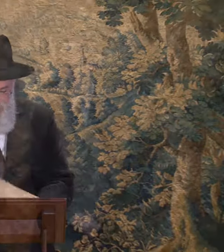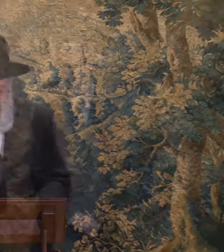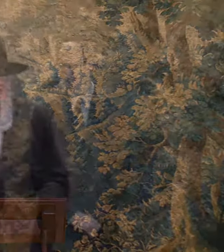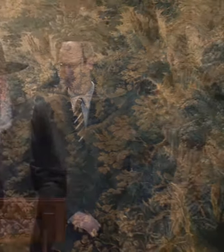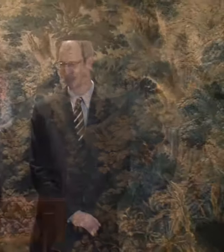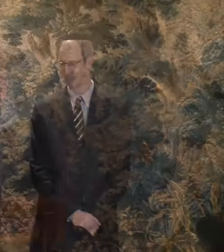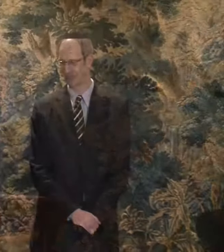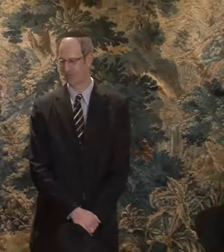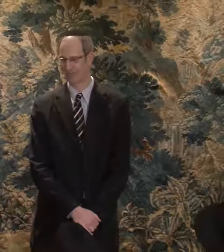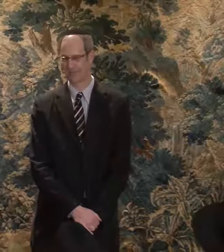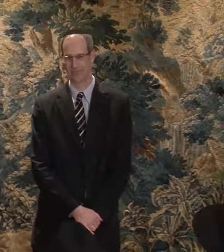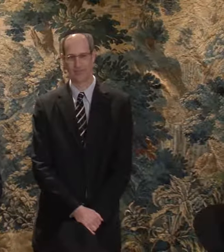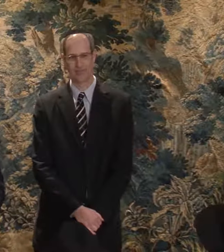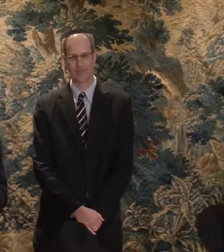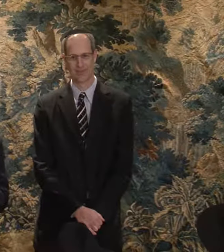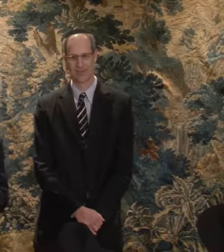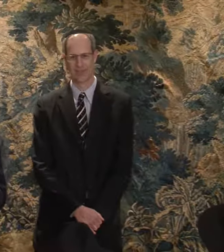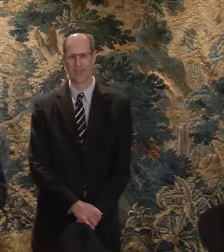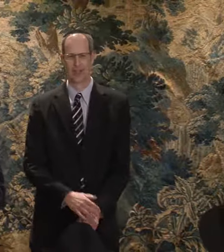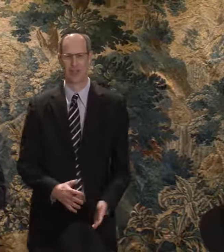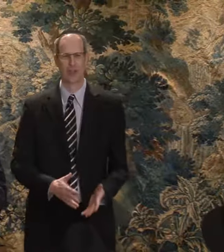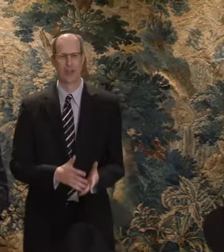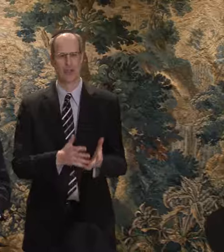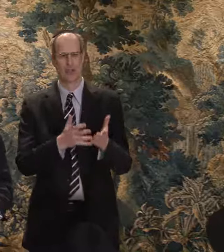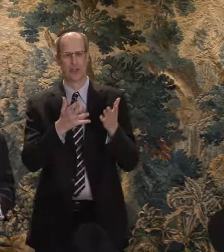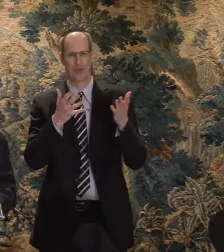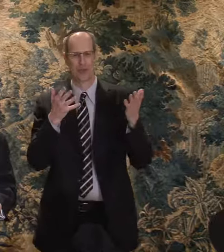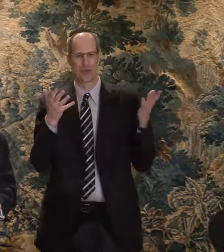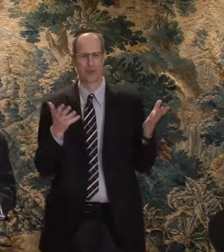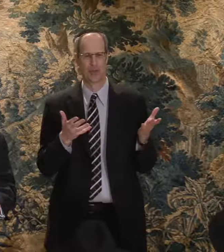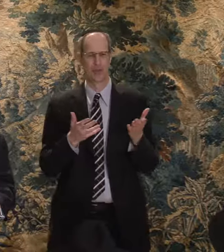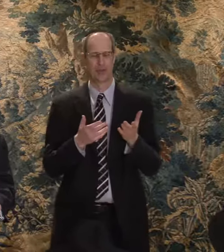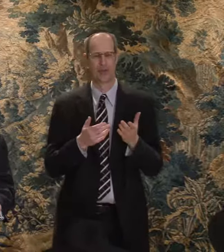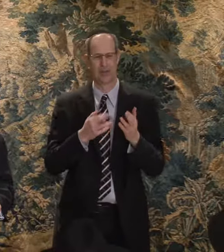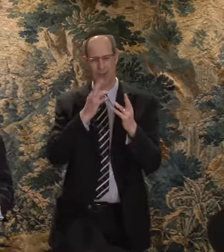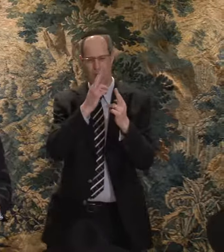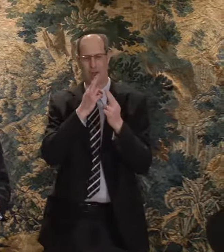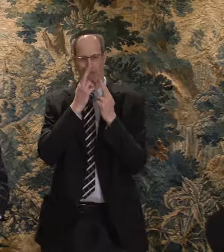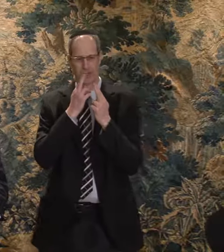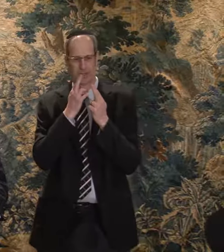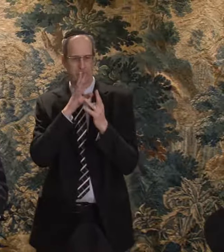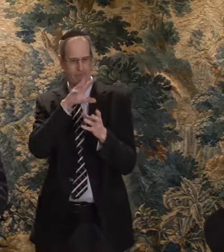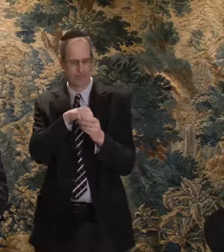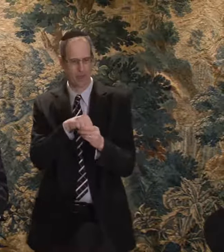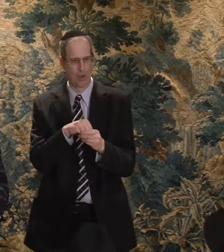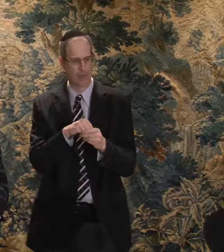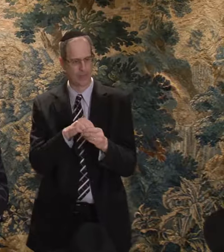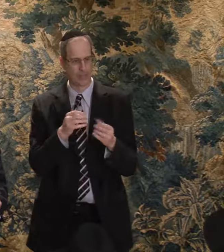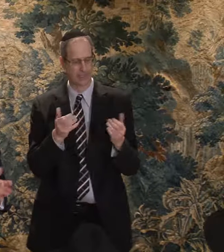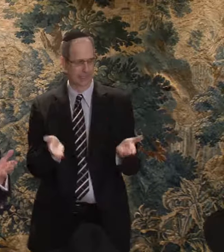it's such a great source to be able to participate in this could Heyliger